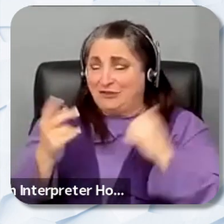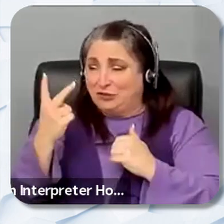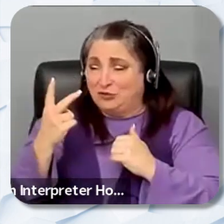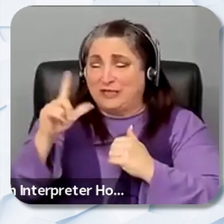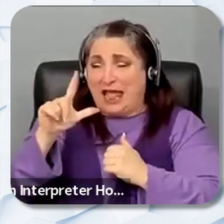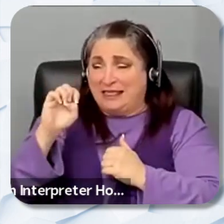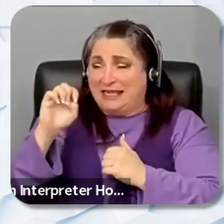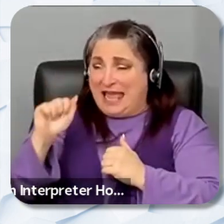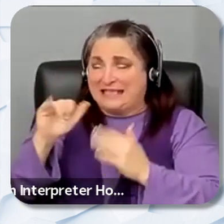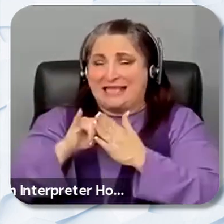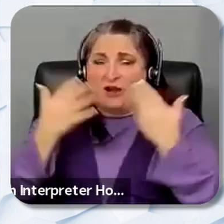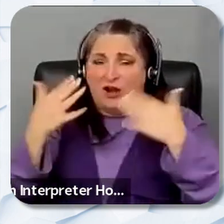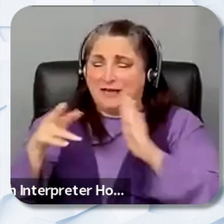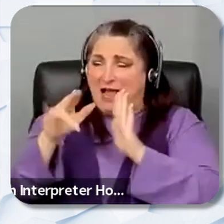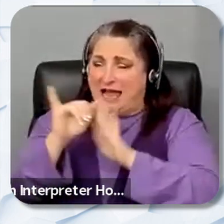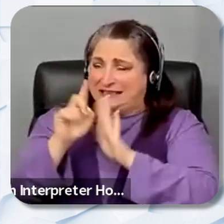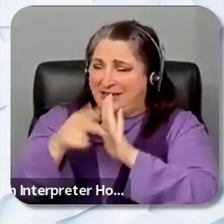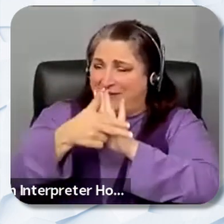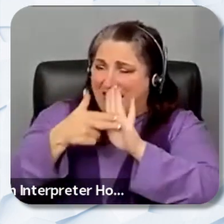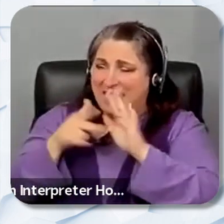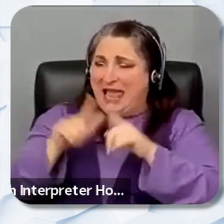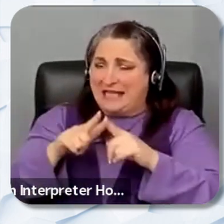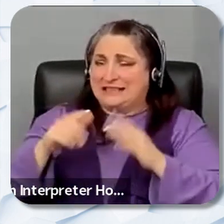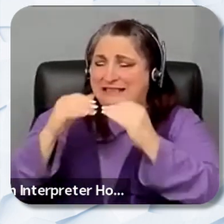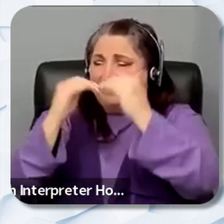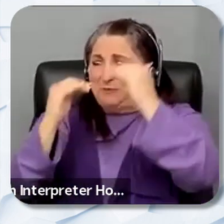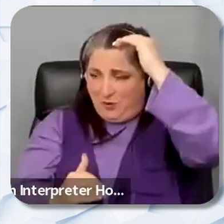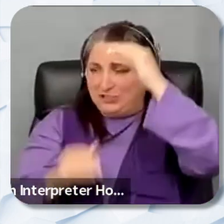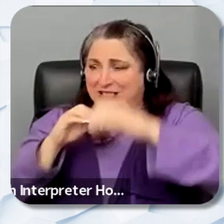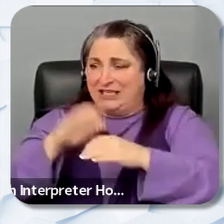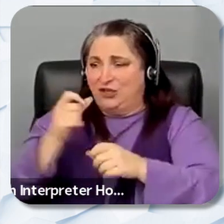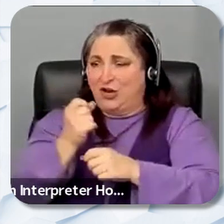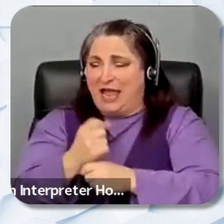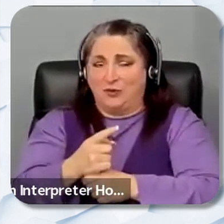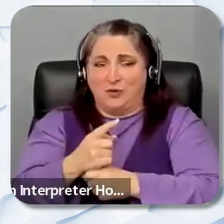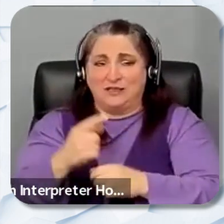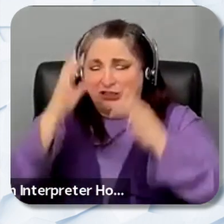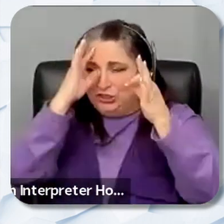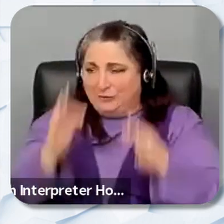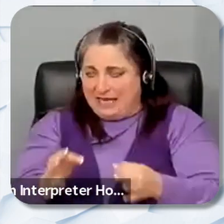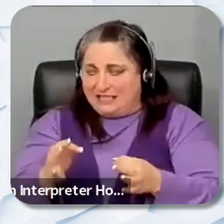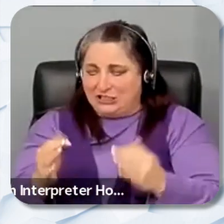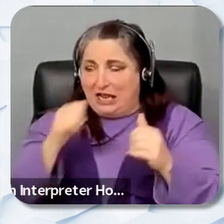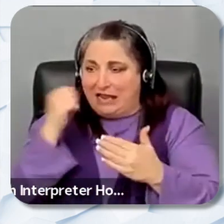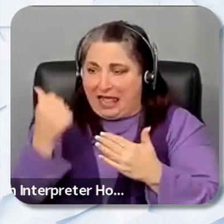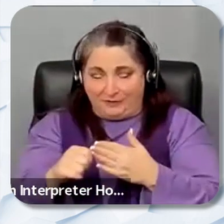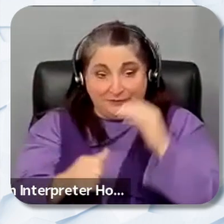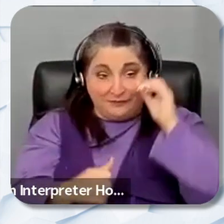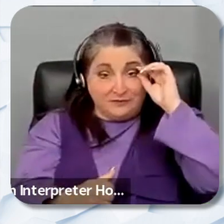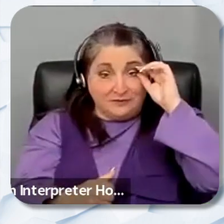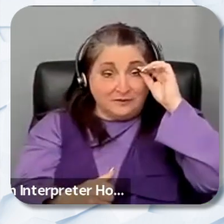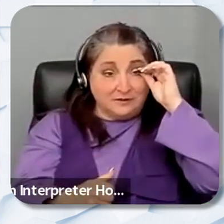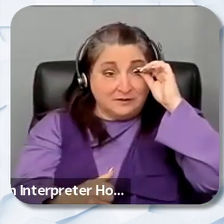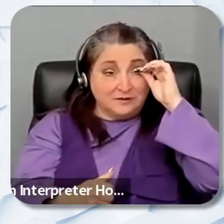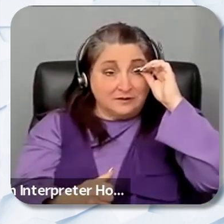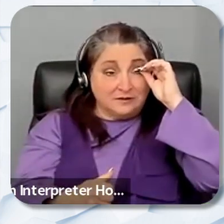as disproportionate in the Annual Determination Letter. Okay, that takes us to our parent